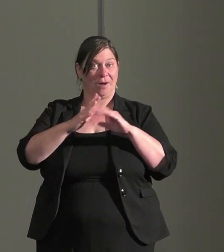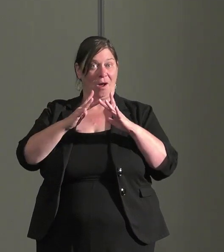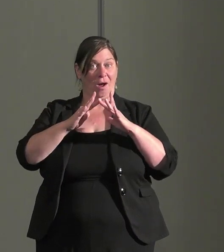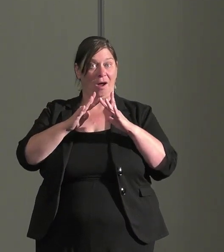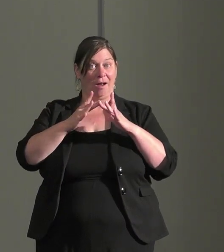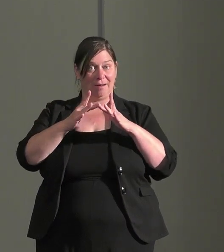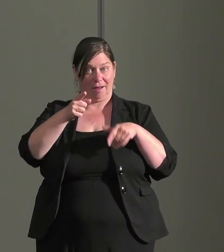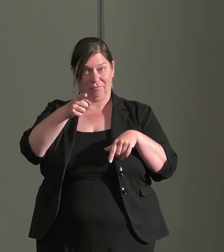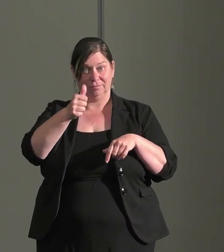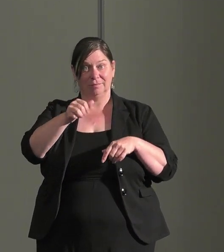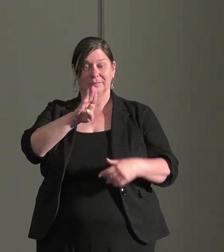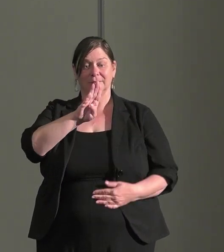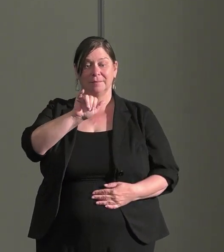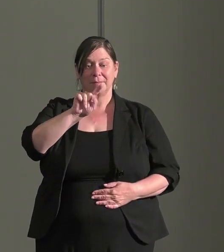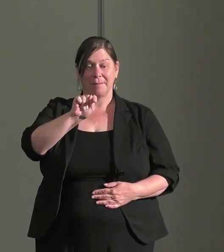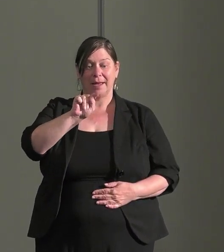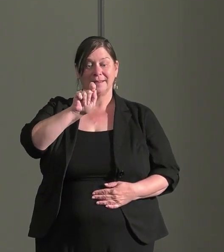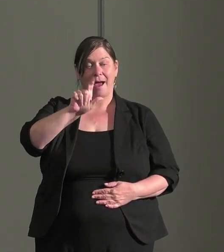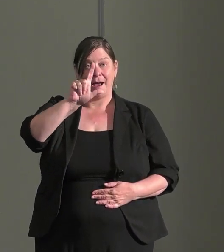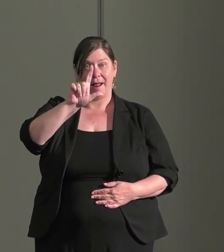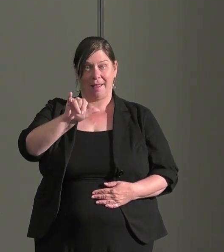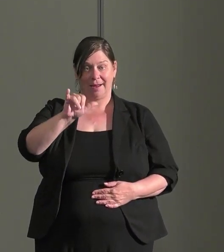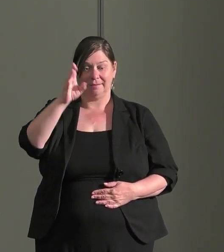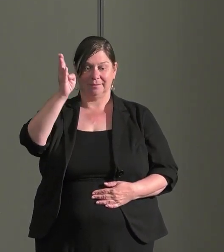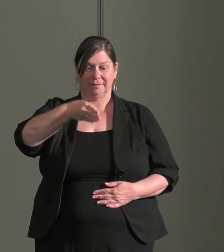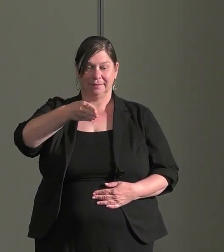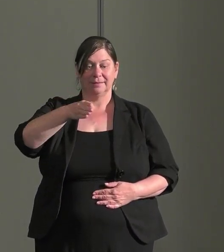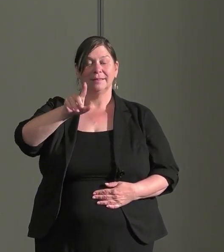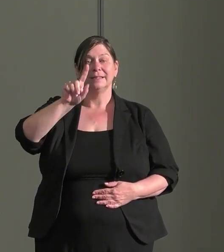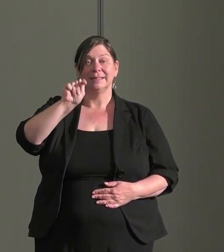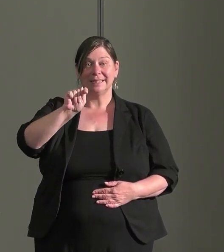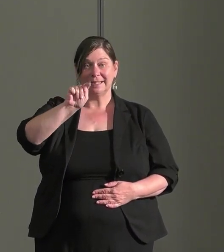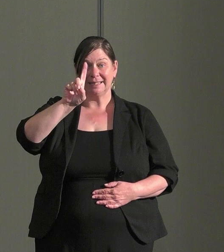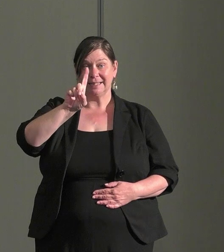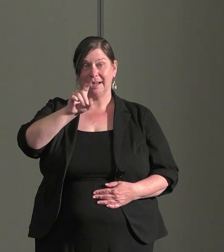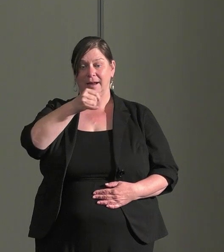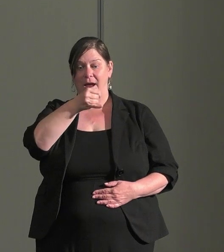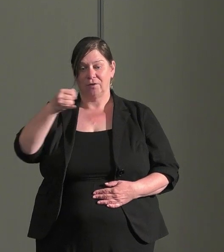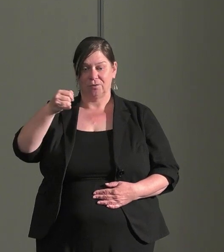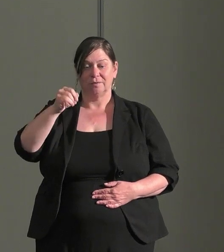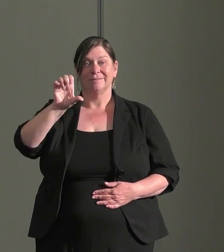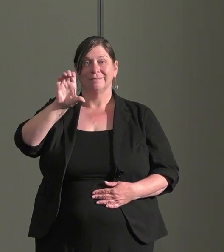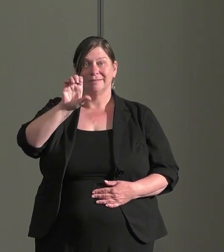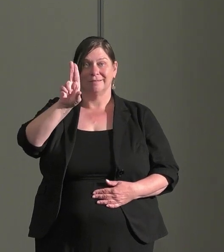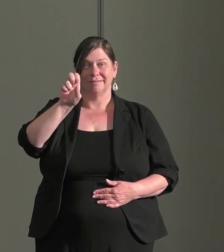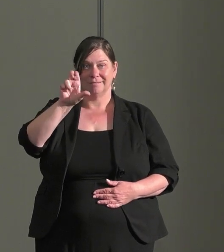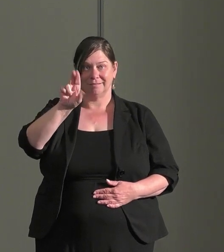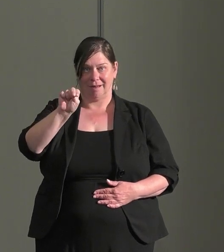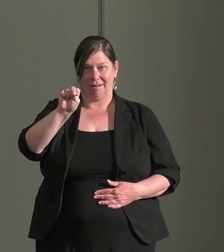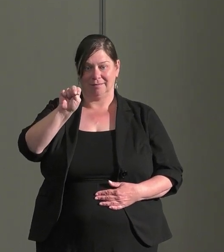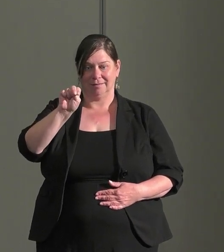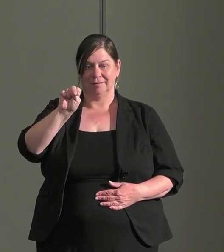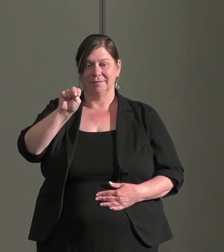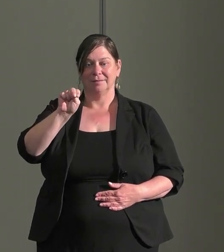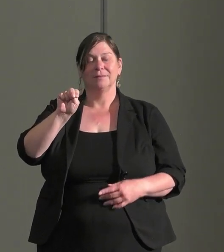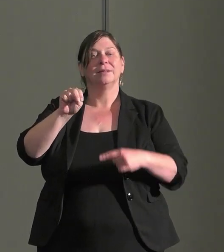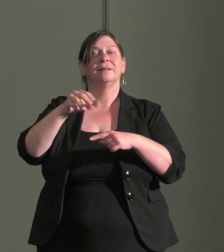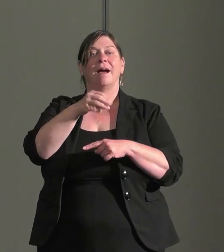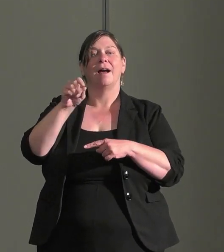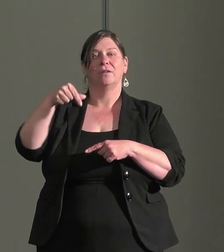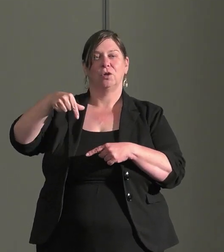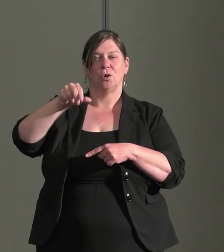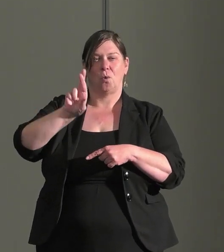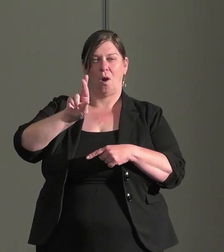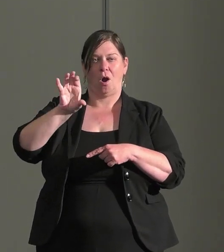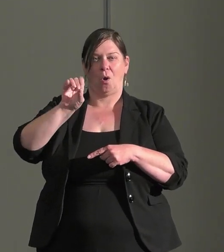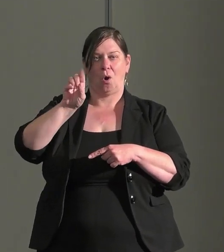could go to Bit.ly/TD_CSUN and there is also a QR code you could take a screen